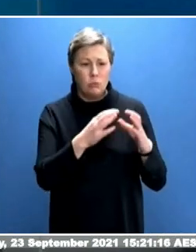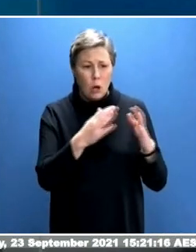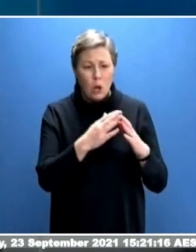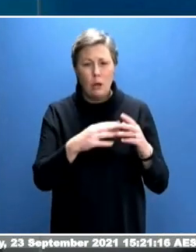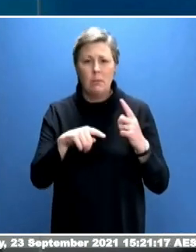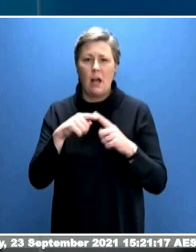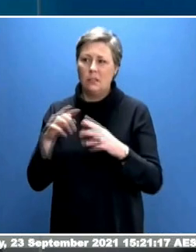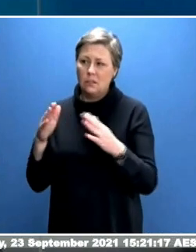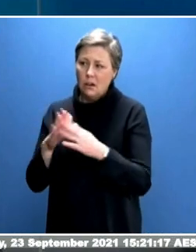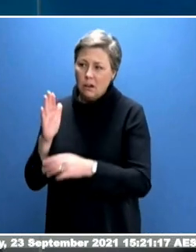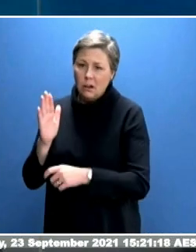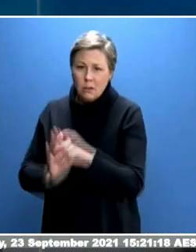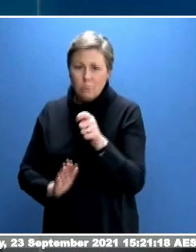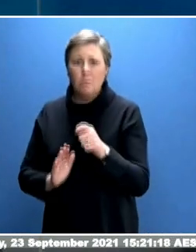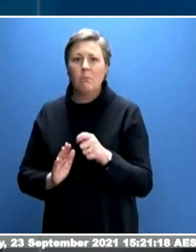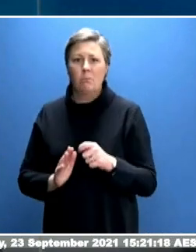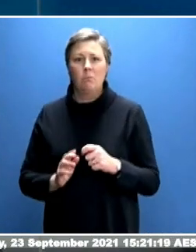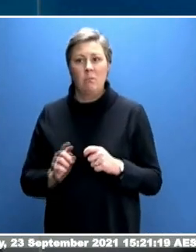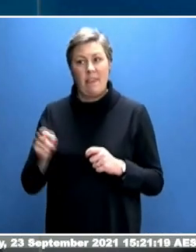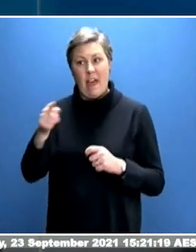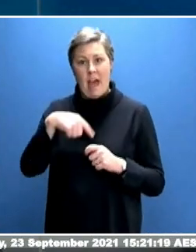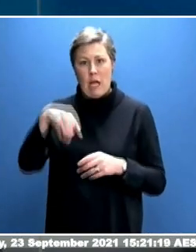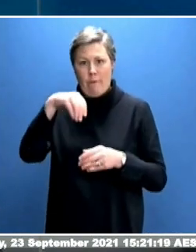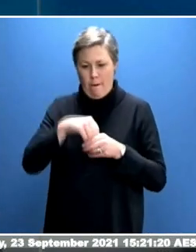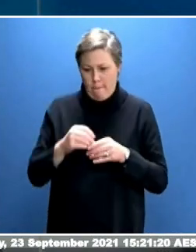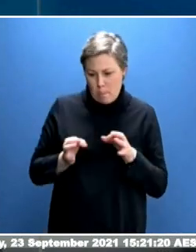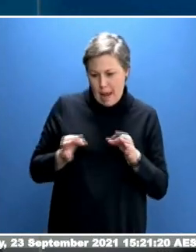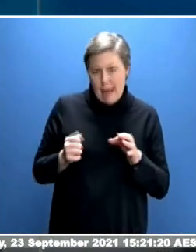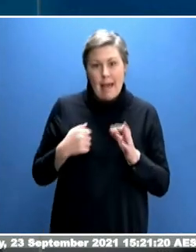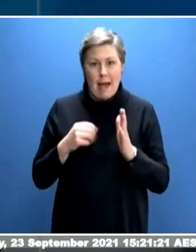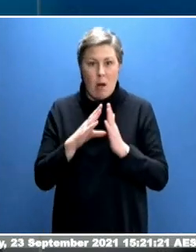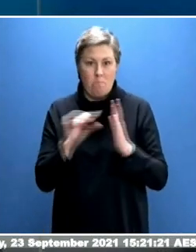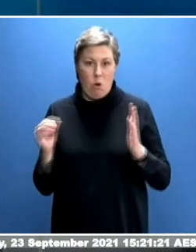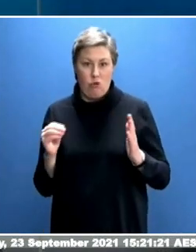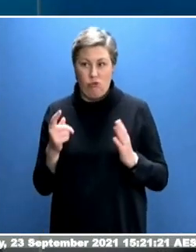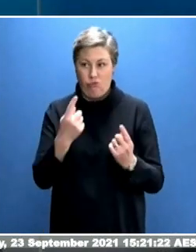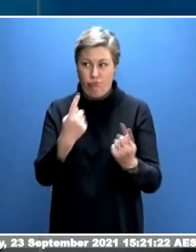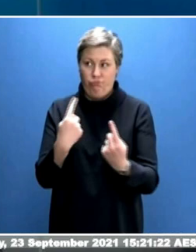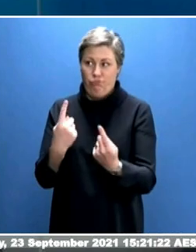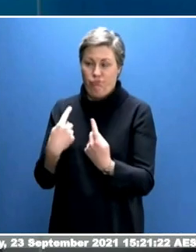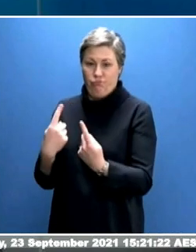were developing and working on the model. All right, and the purpose then for having that